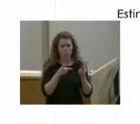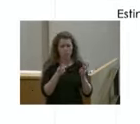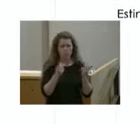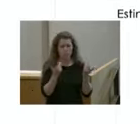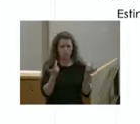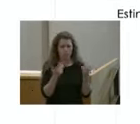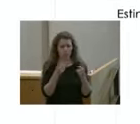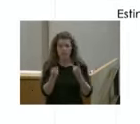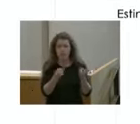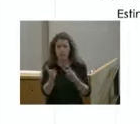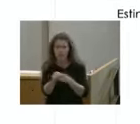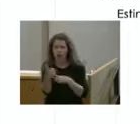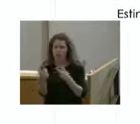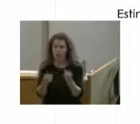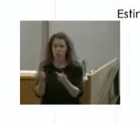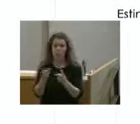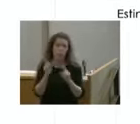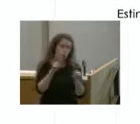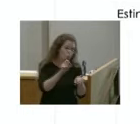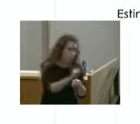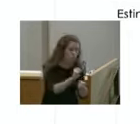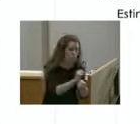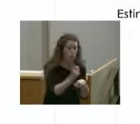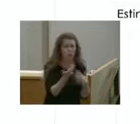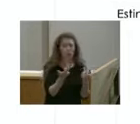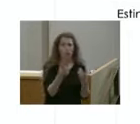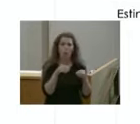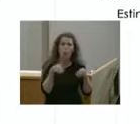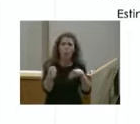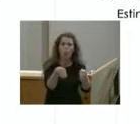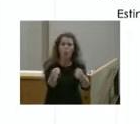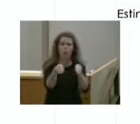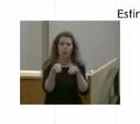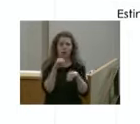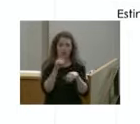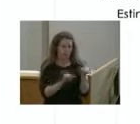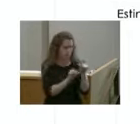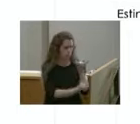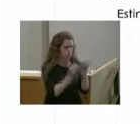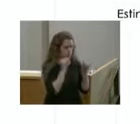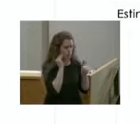generates more cases. We don't have the ability to test every one we want to